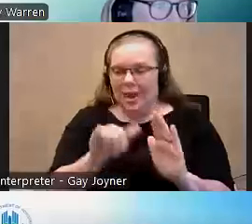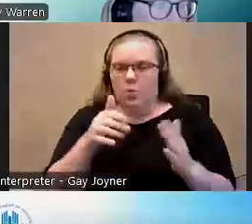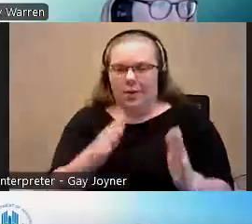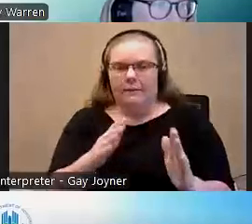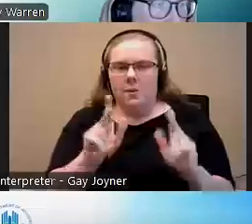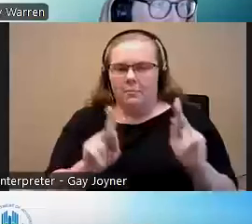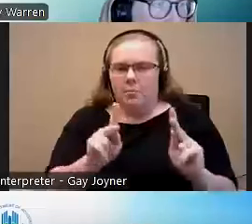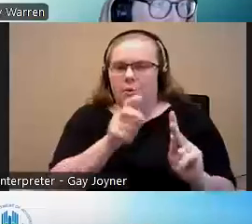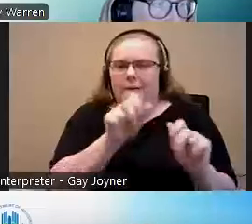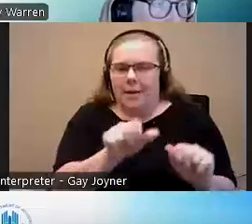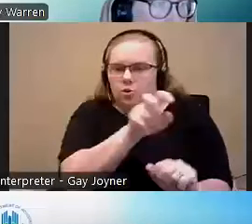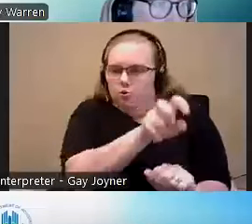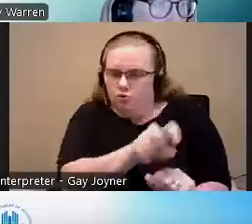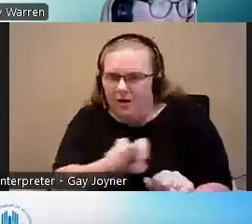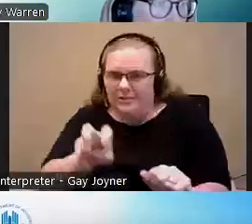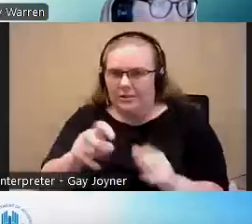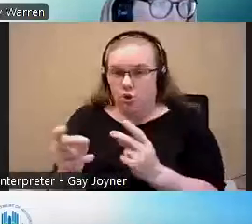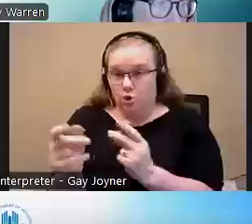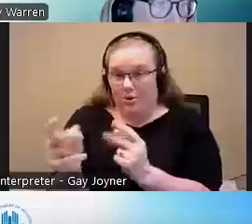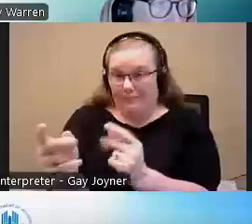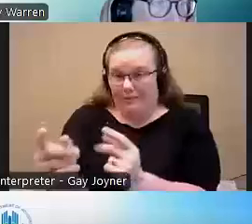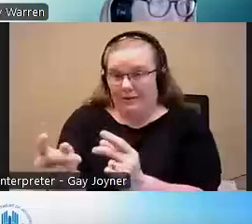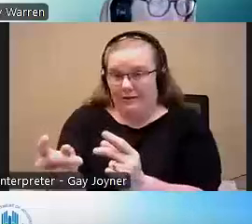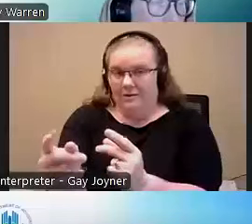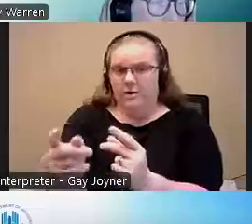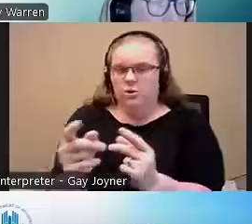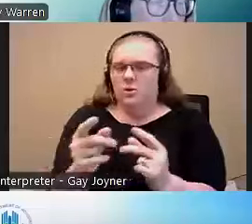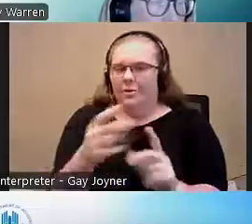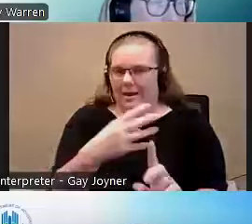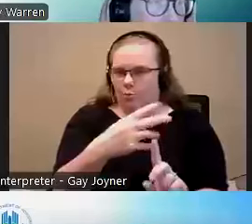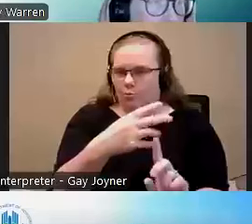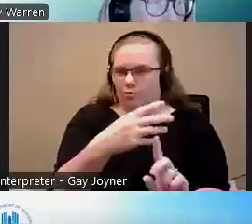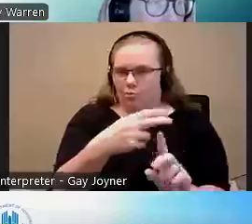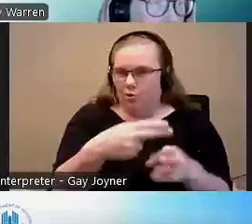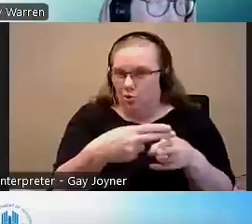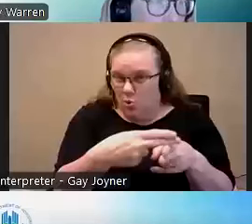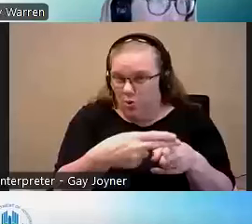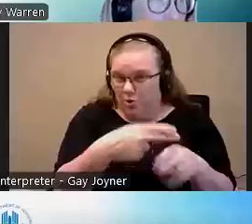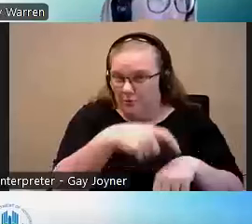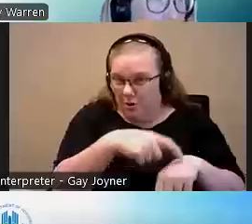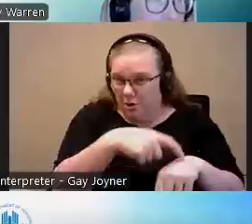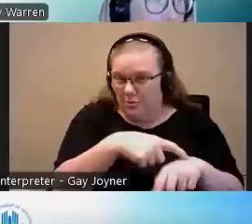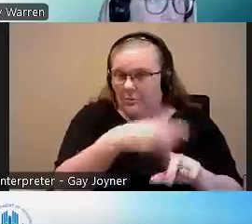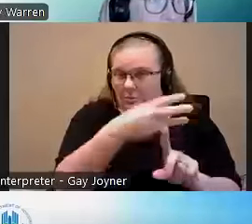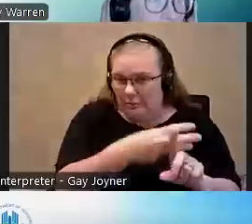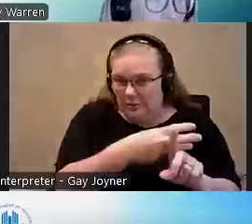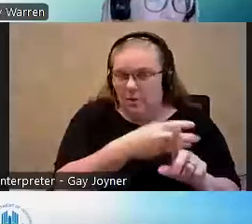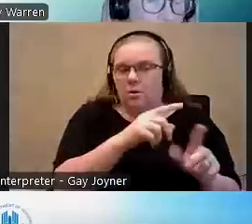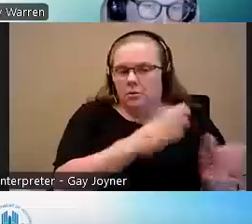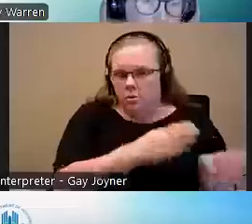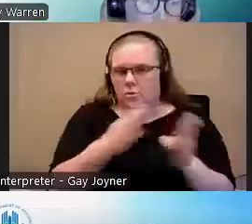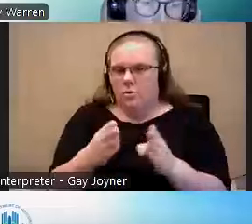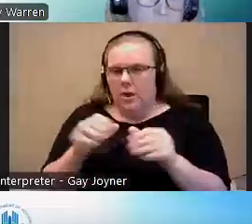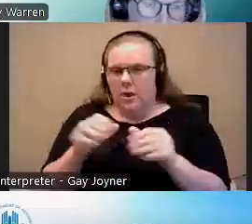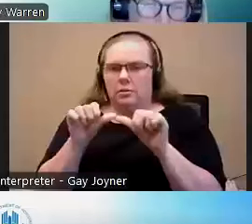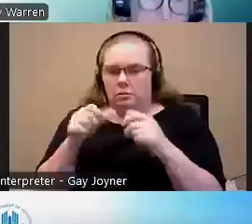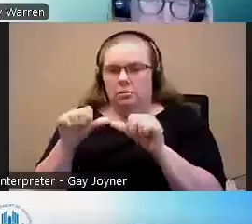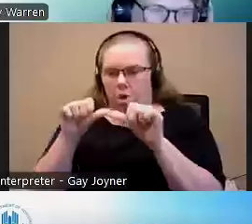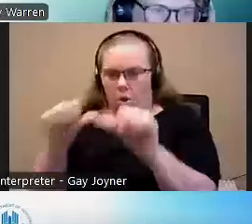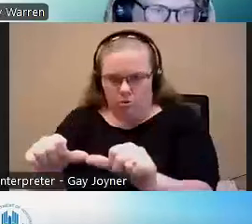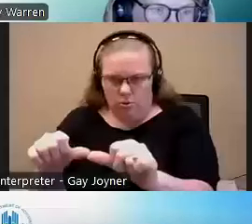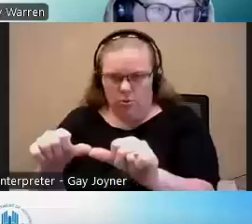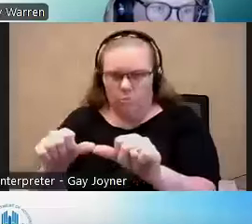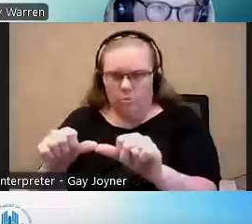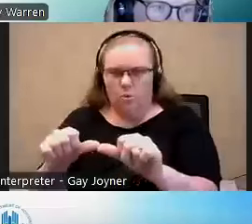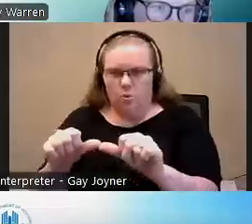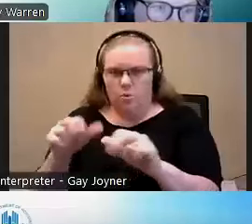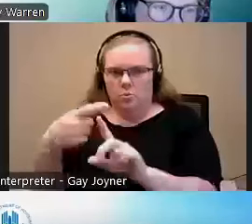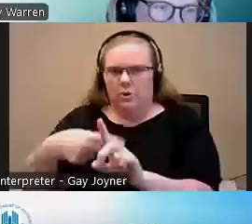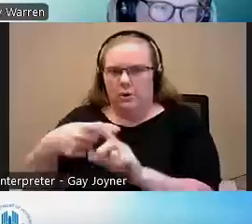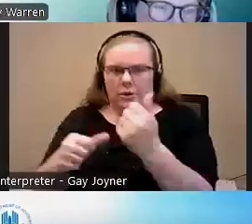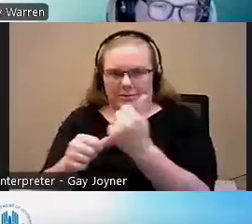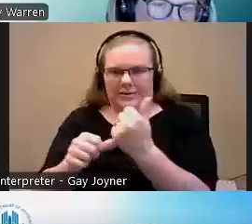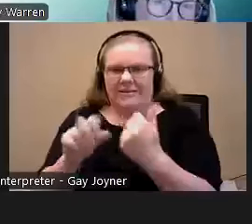judgmental assistant source to a long-term rental assistance source such as mainstream vouchers.